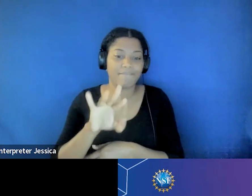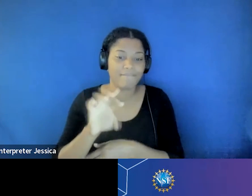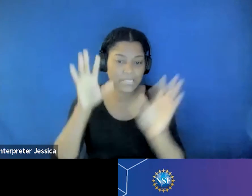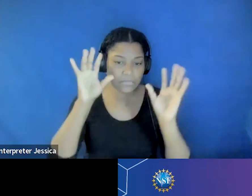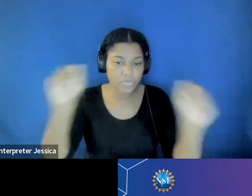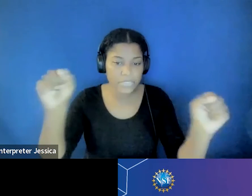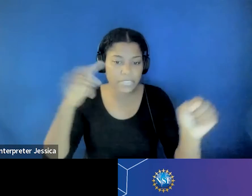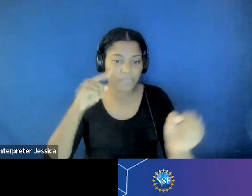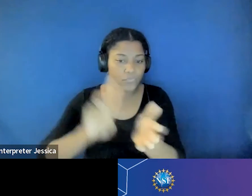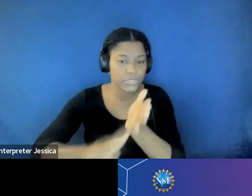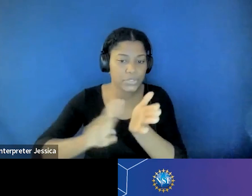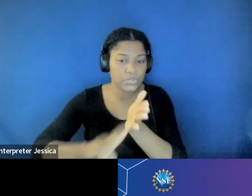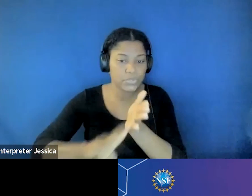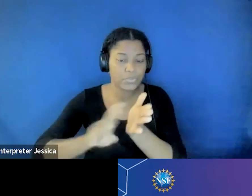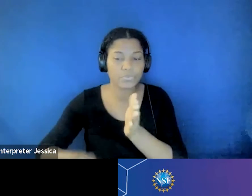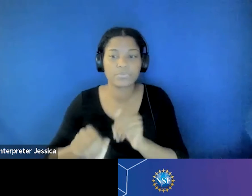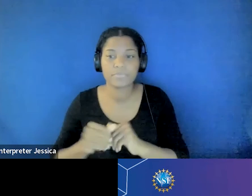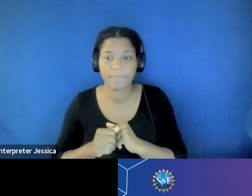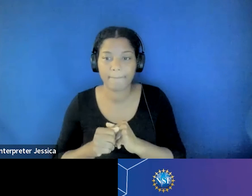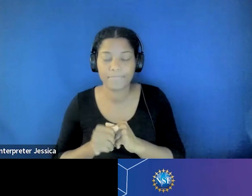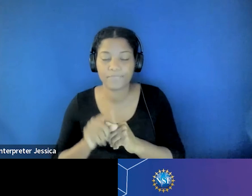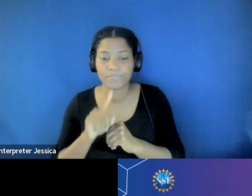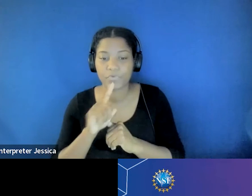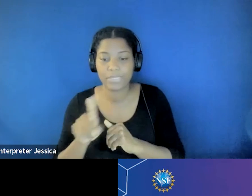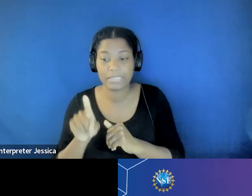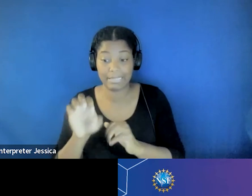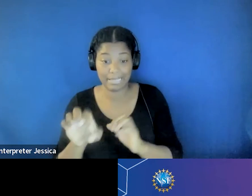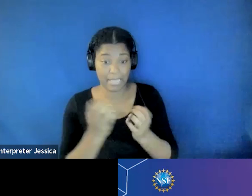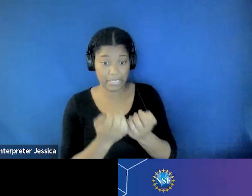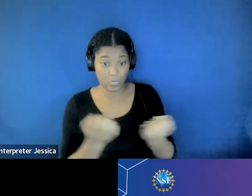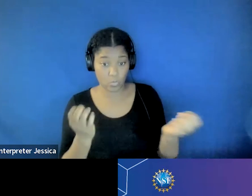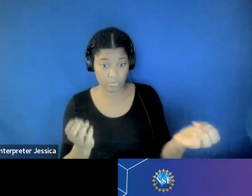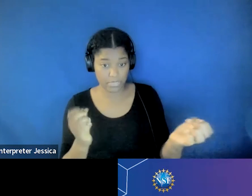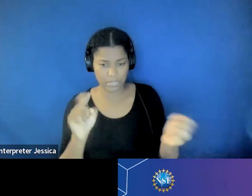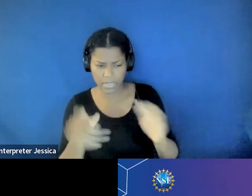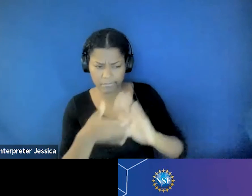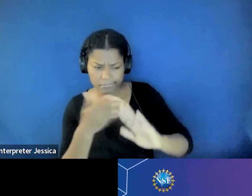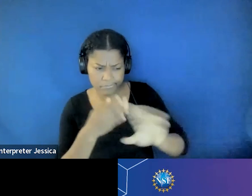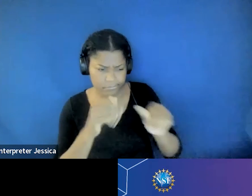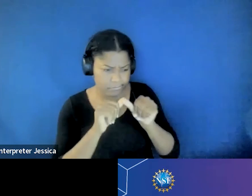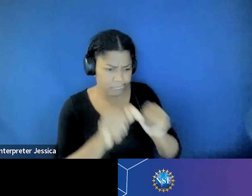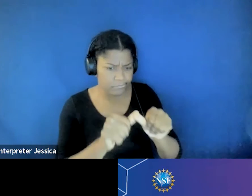Talking about the commitment to sustain the instrument, in terms of operations and maintenance.